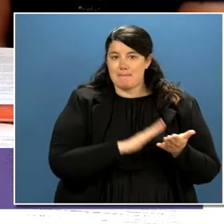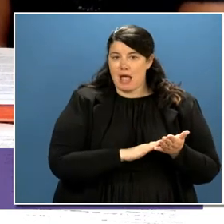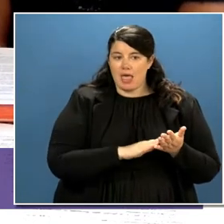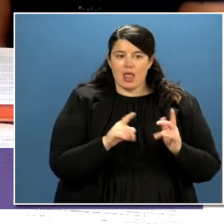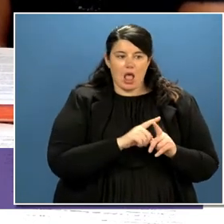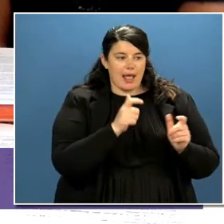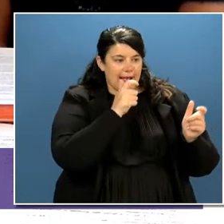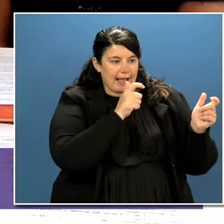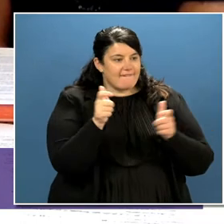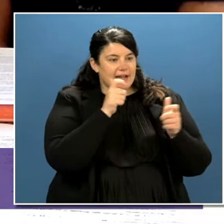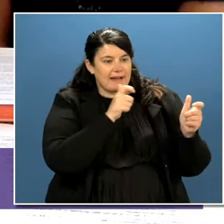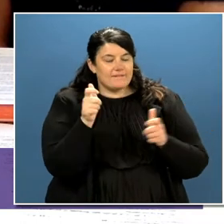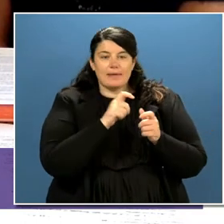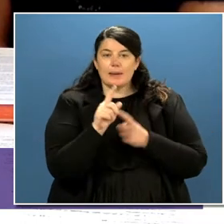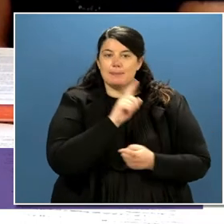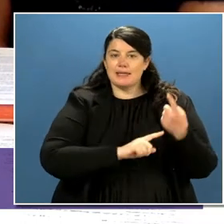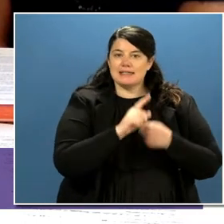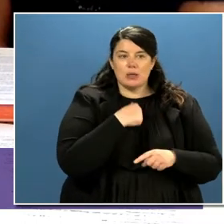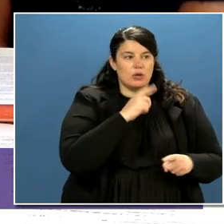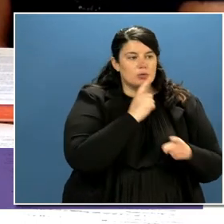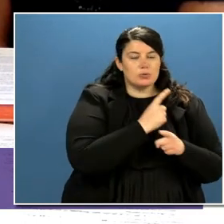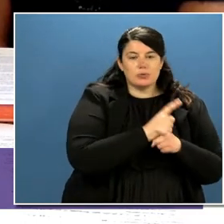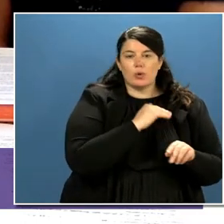where we catch up with them and talk about how it is progressing, what are